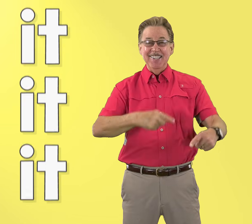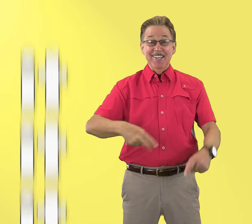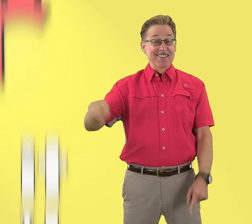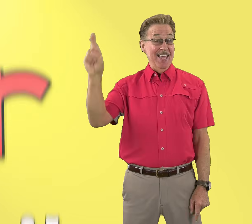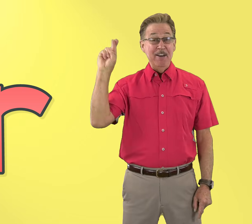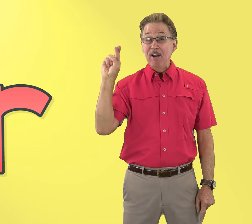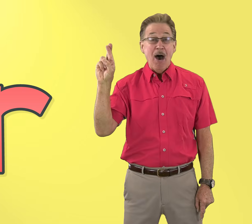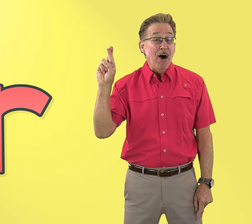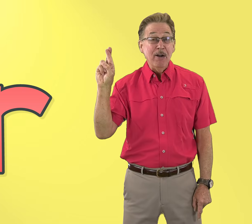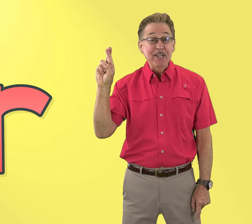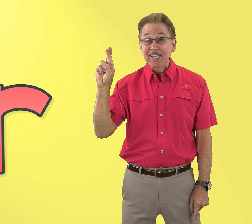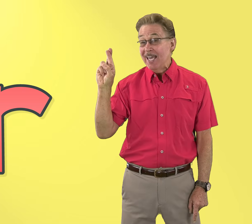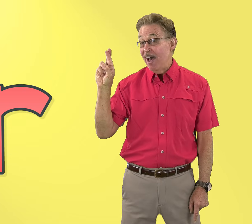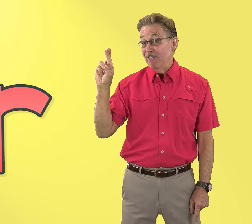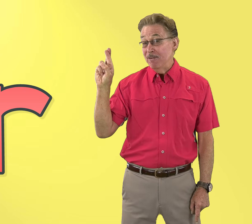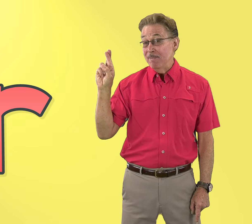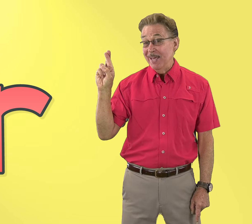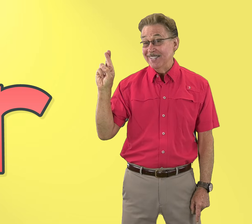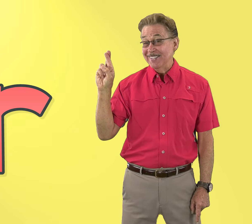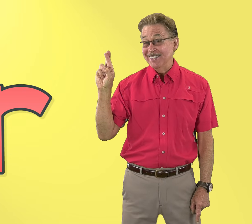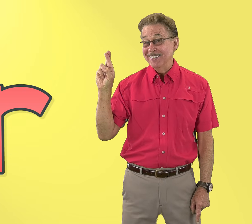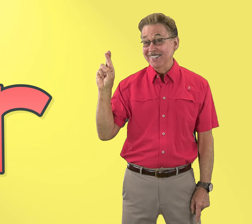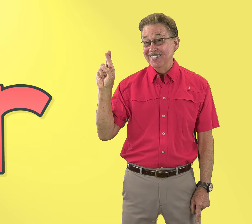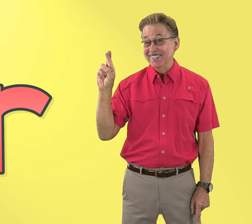Letter R r in the alphabet